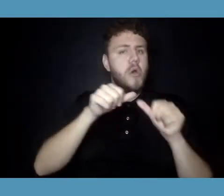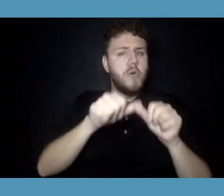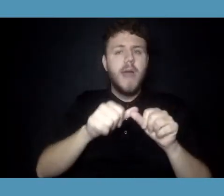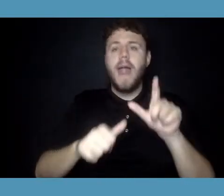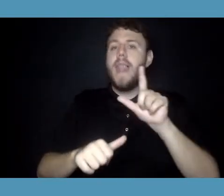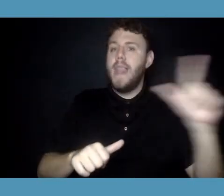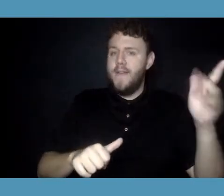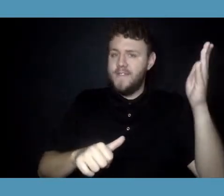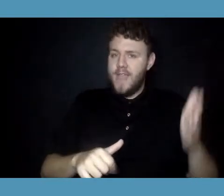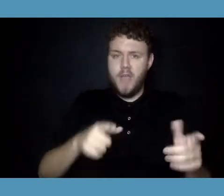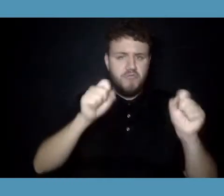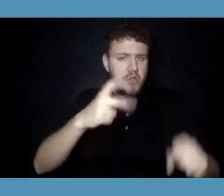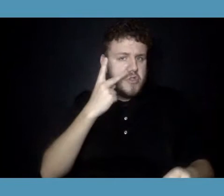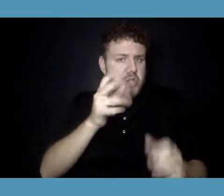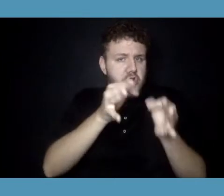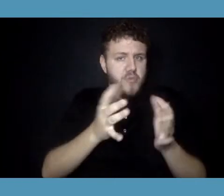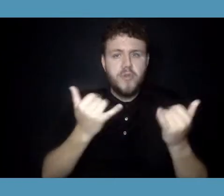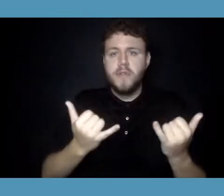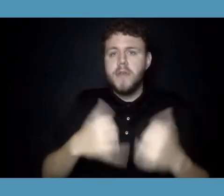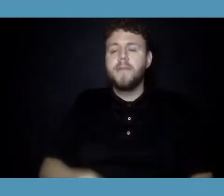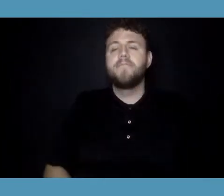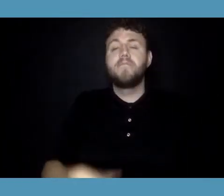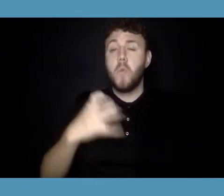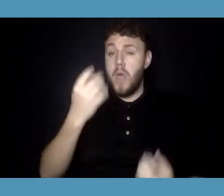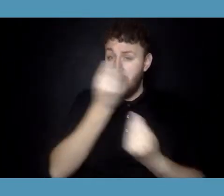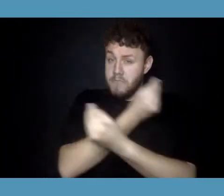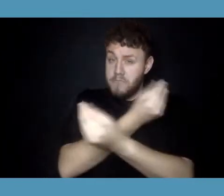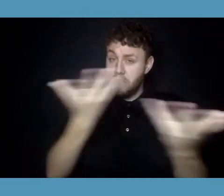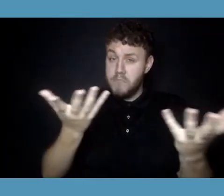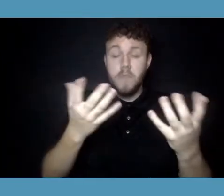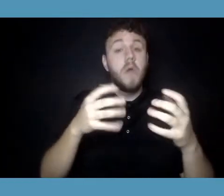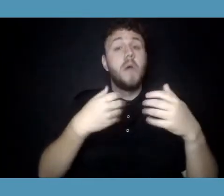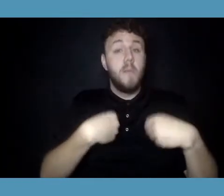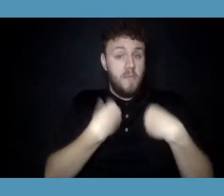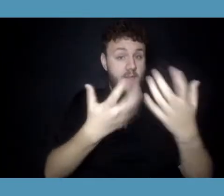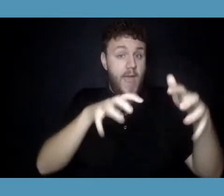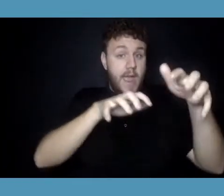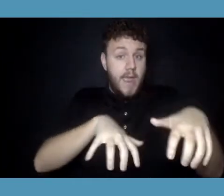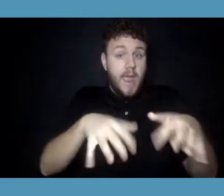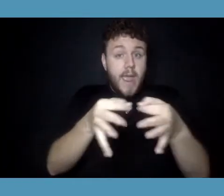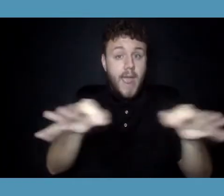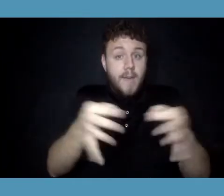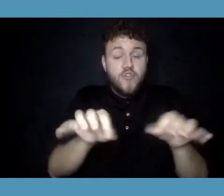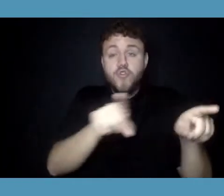of your screen. And let you know that captioning for today's program is embedded in a box just